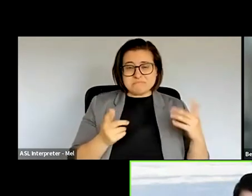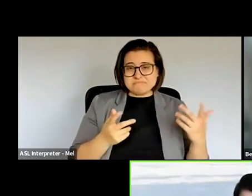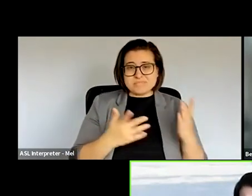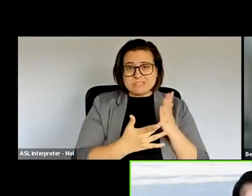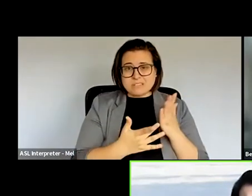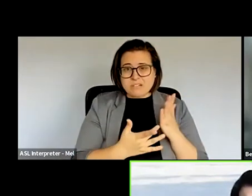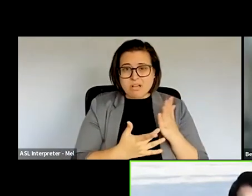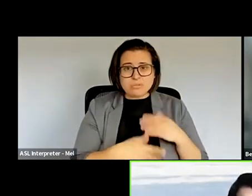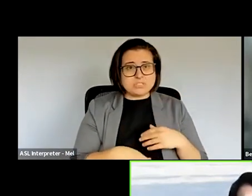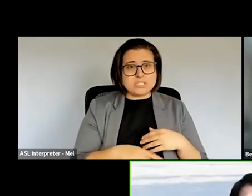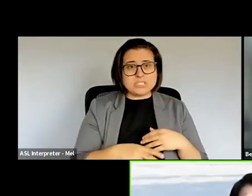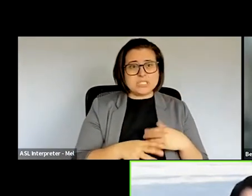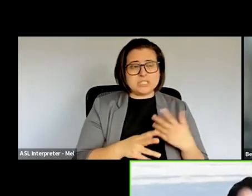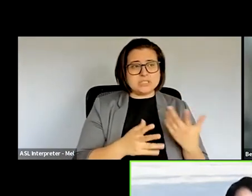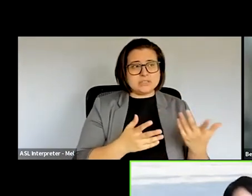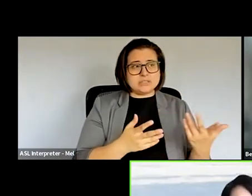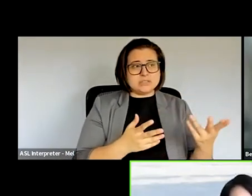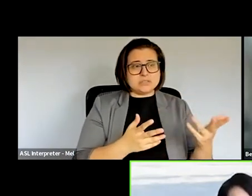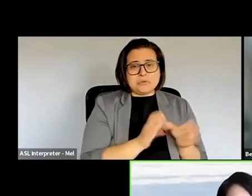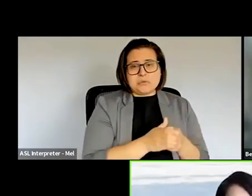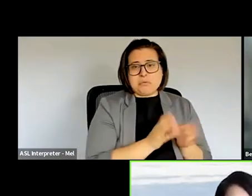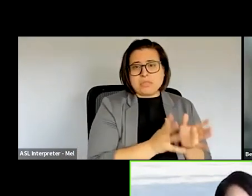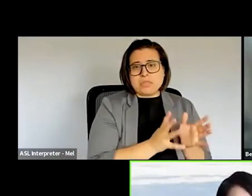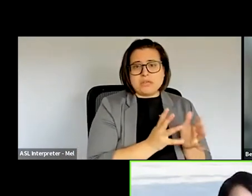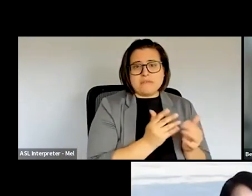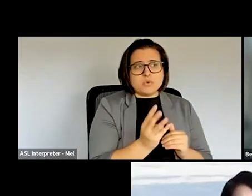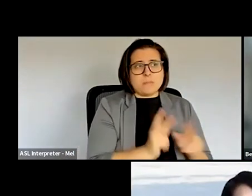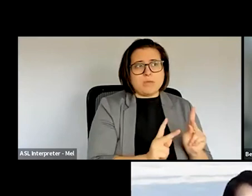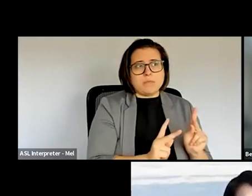skip the democratizing this technology. >> VINT CERF: So we're going to run